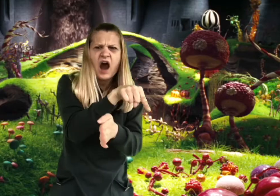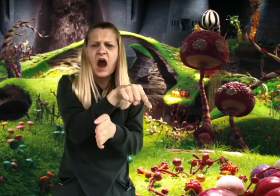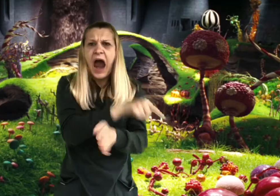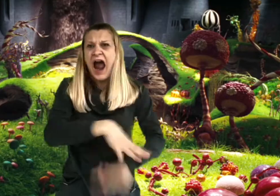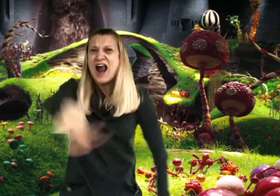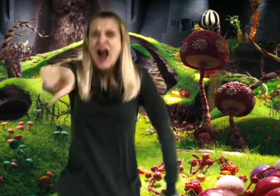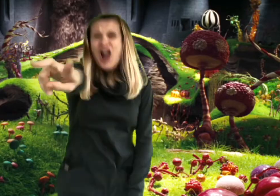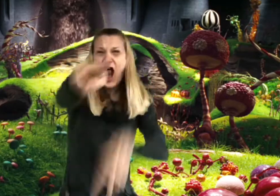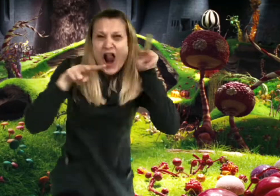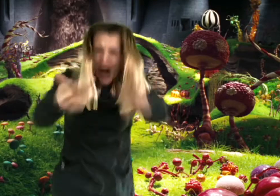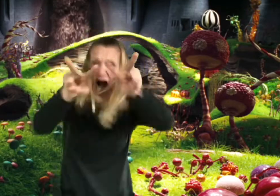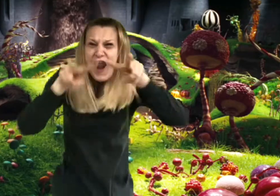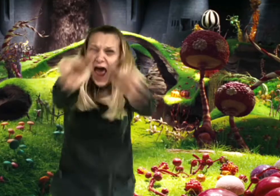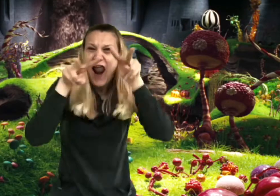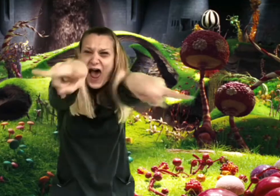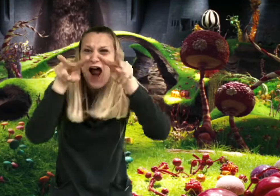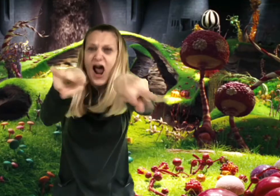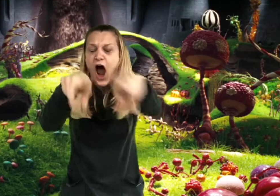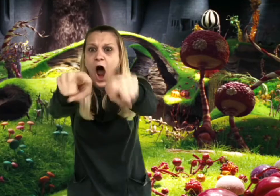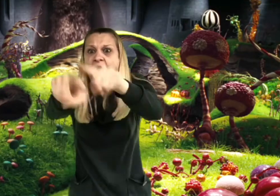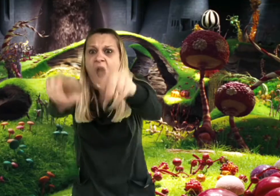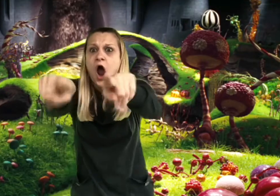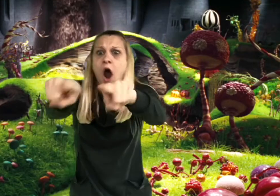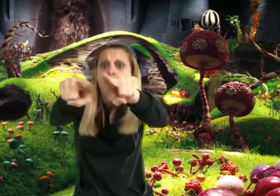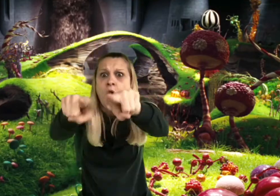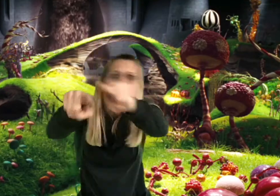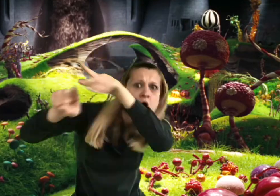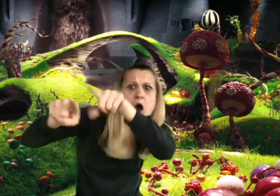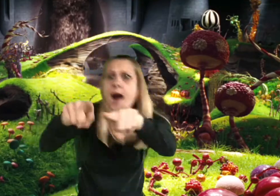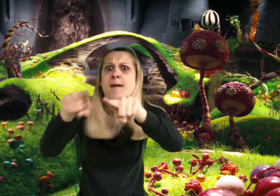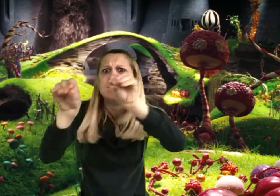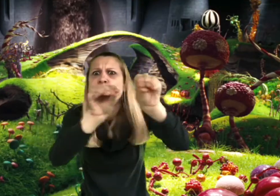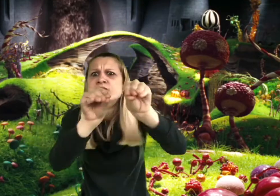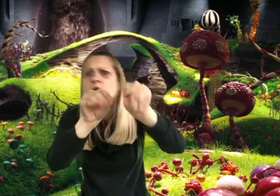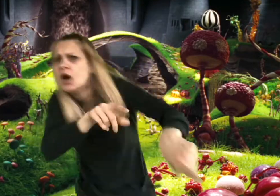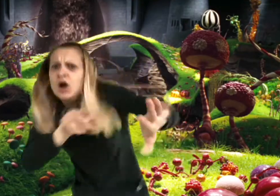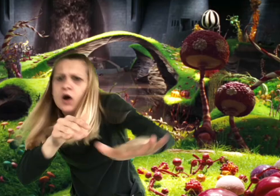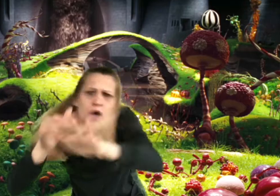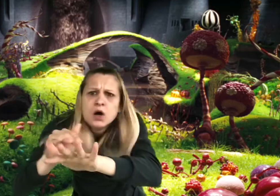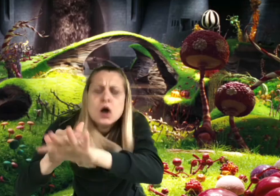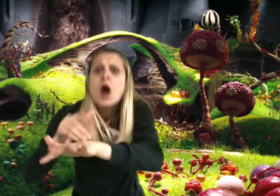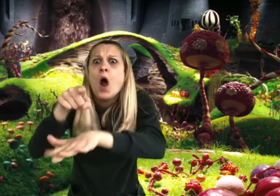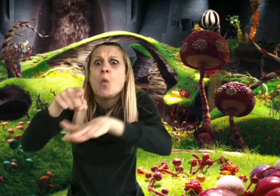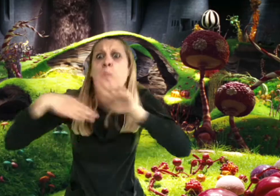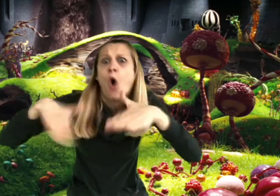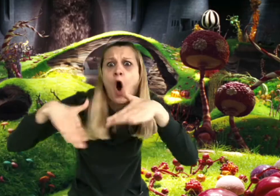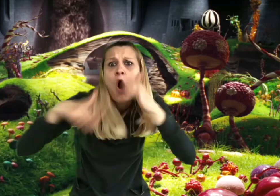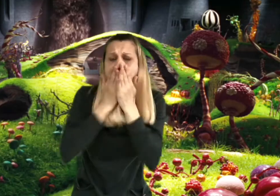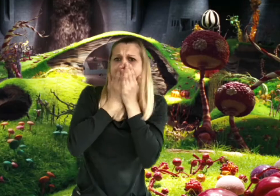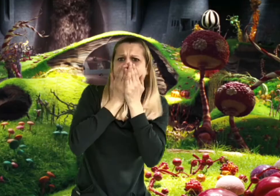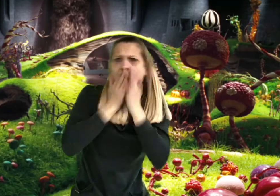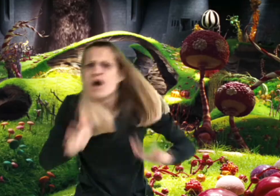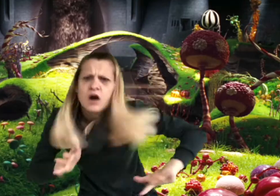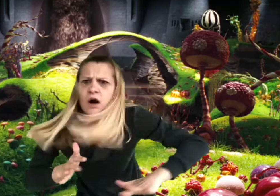"Look! Look over there!" she screamed. "What is it? He’s moving! He’s walking!